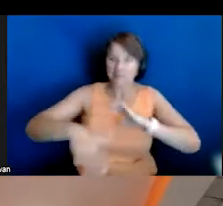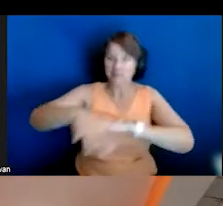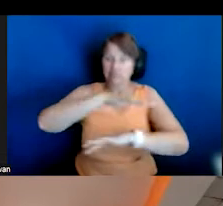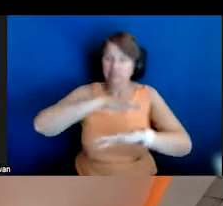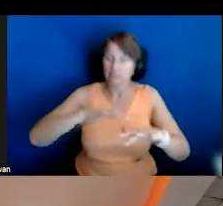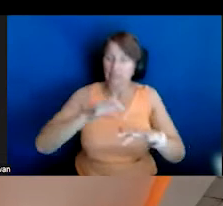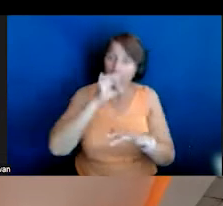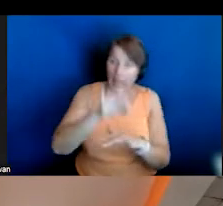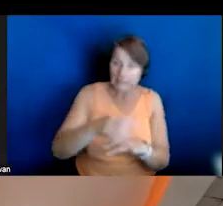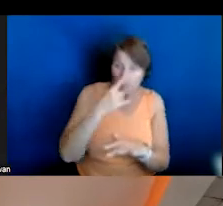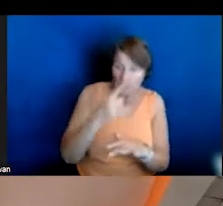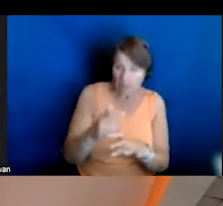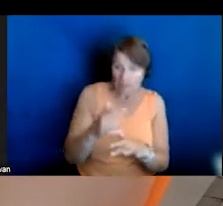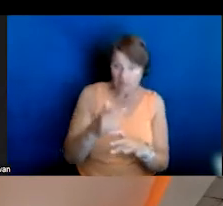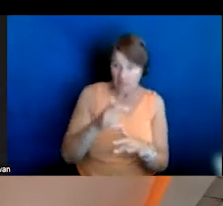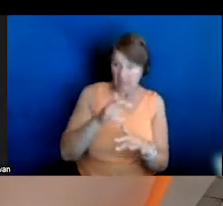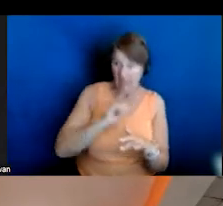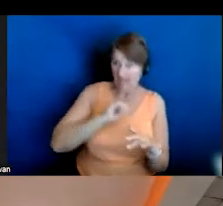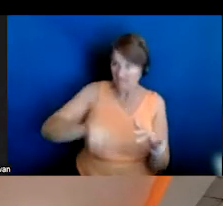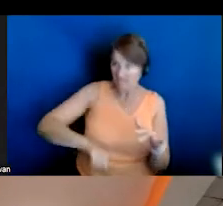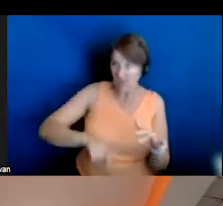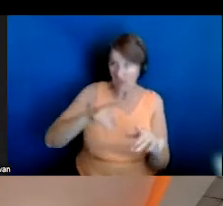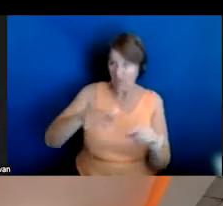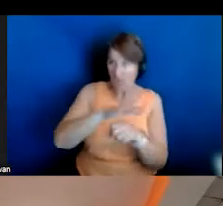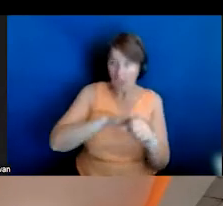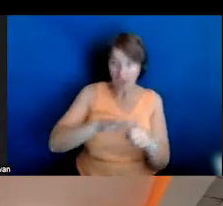if we could just farm there. And the city thought that was not